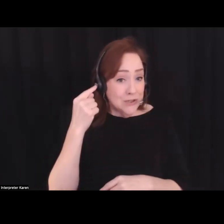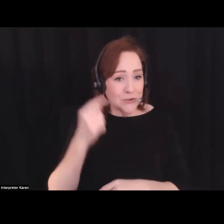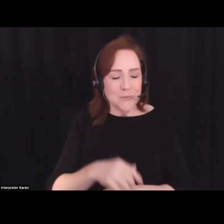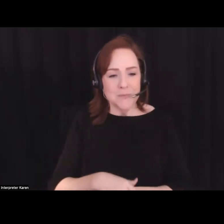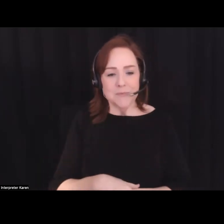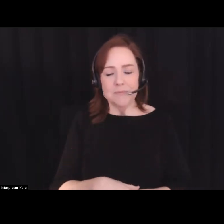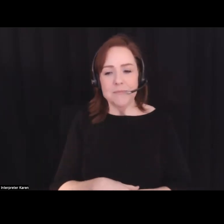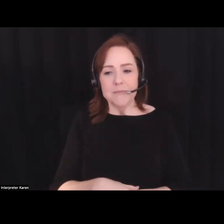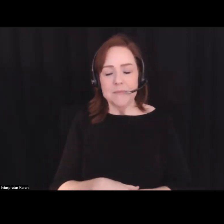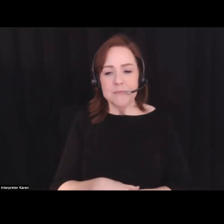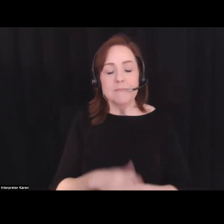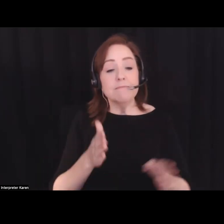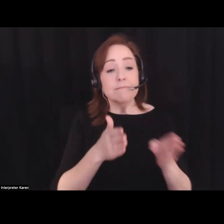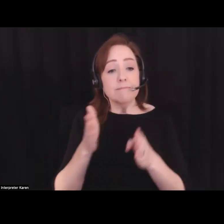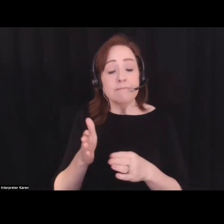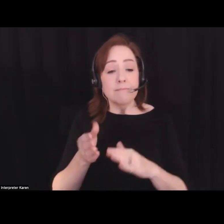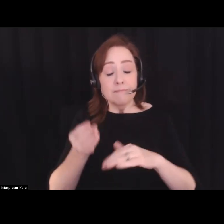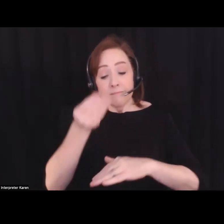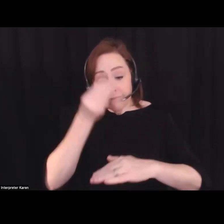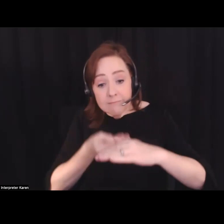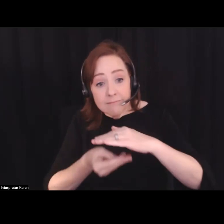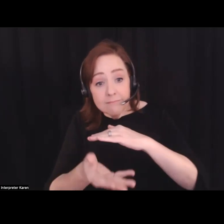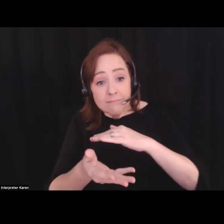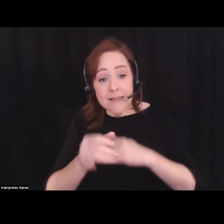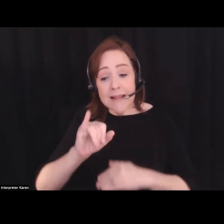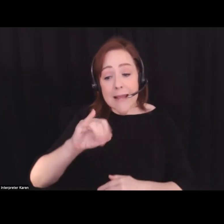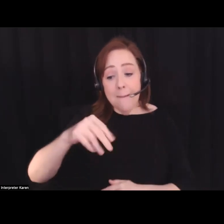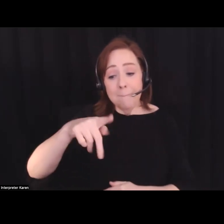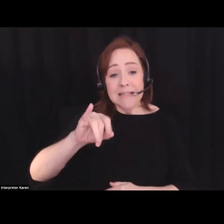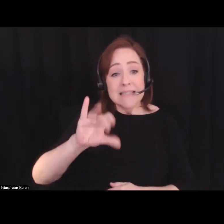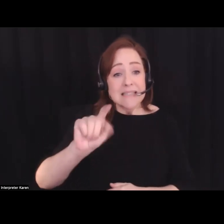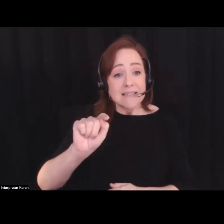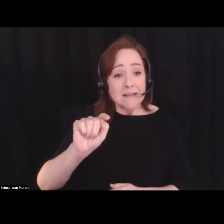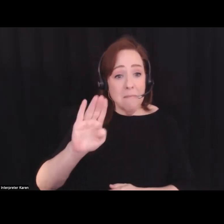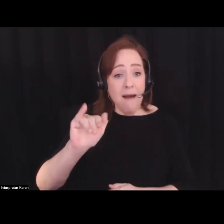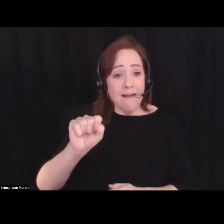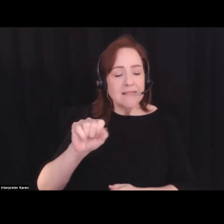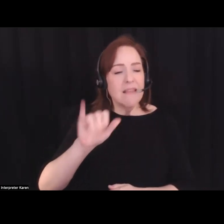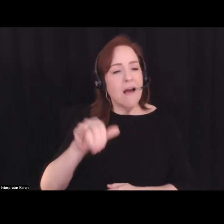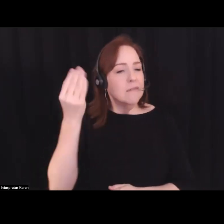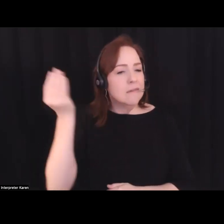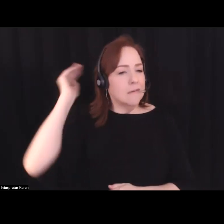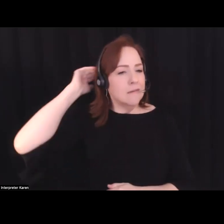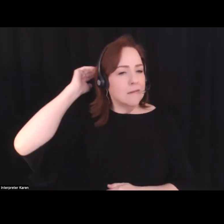implicit bias is unconscious bias.okay that's one of the things that we really need to be aware of